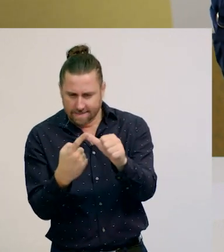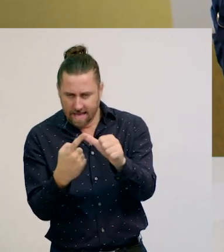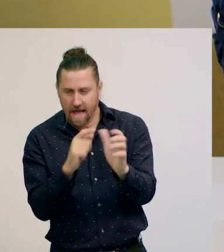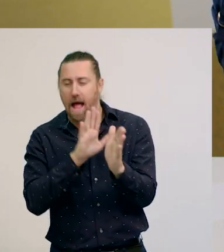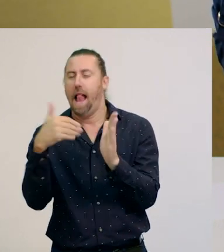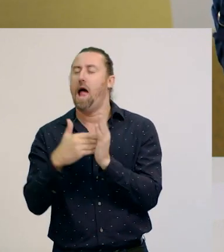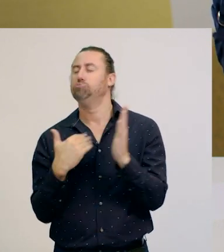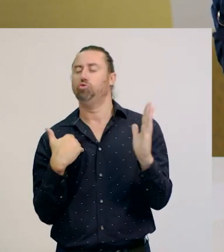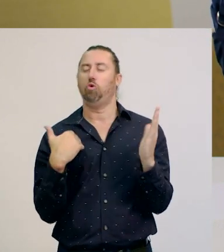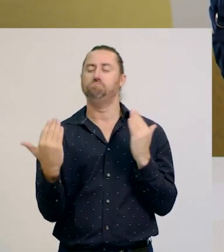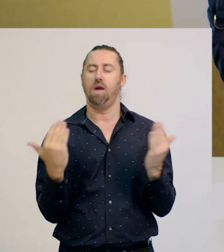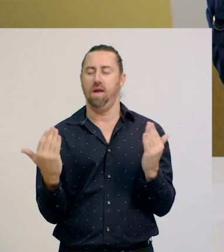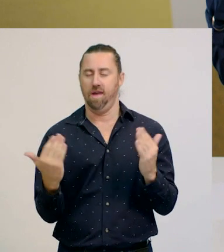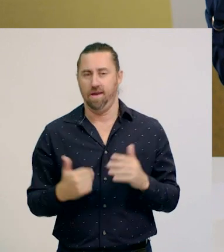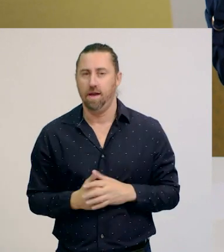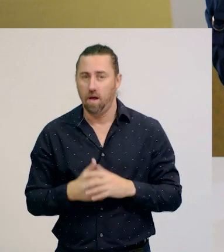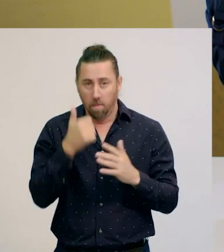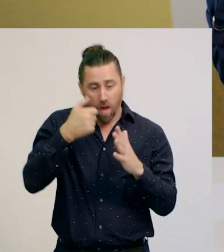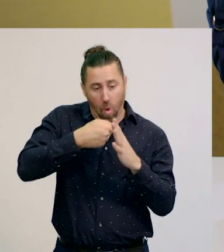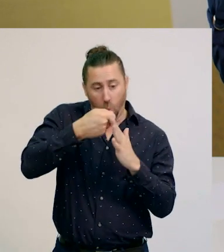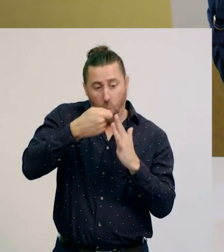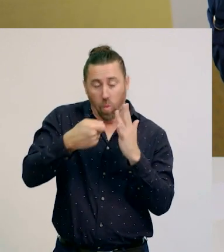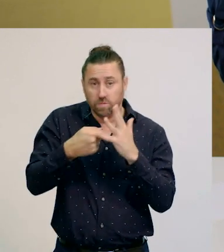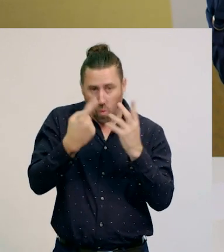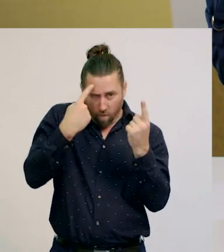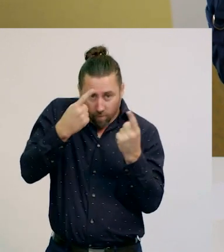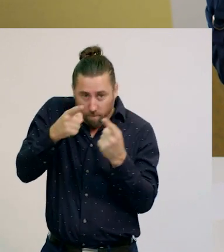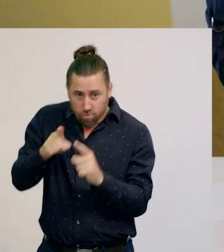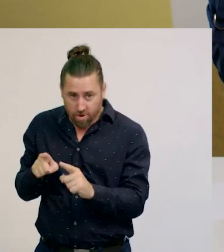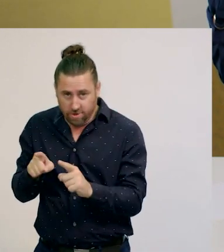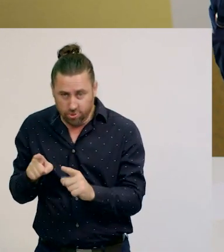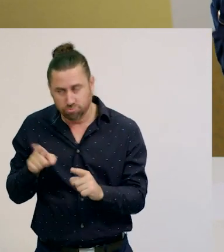The order of operations will be used to check each other's work.